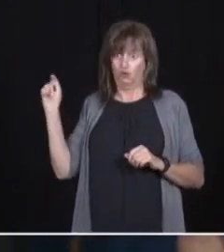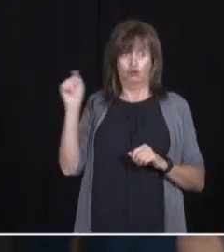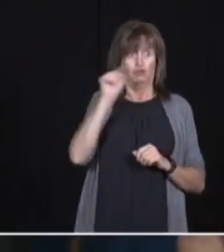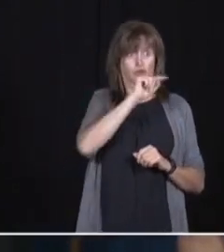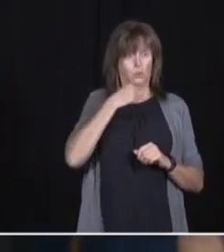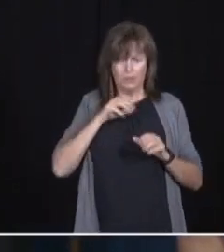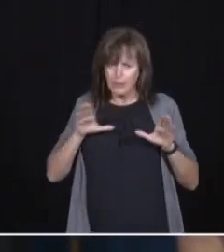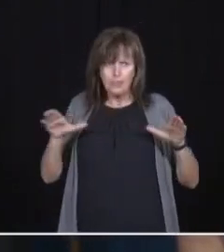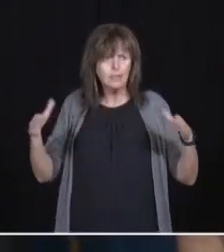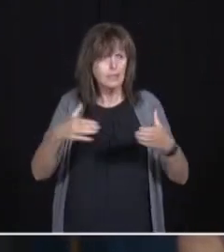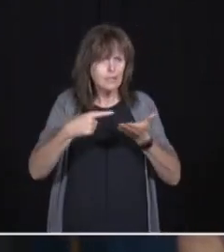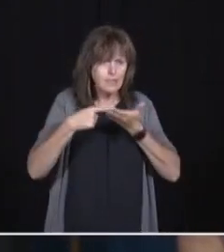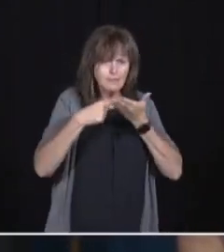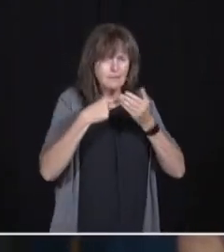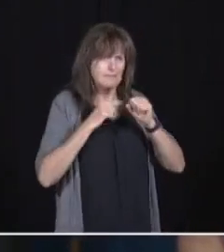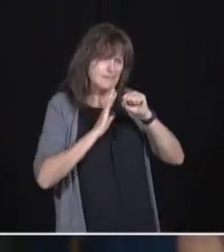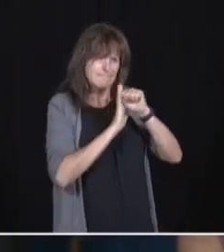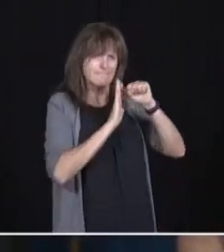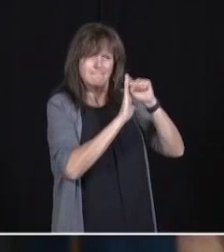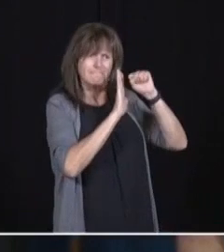my fellow premiers, I did just that.